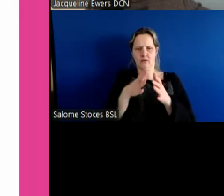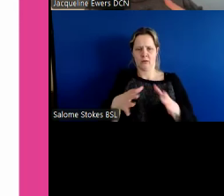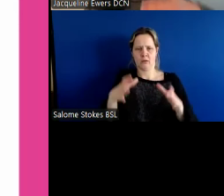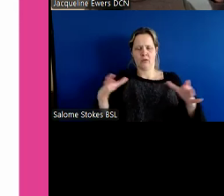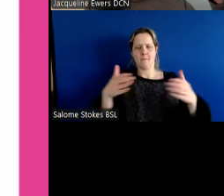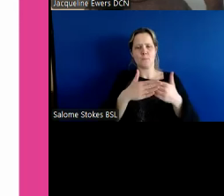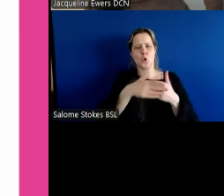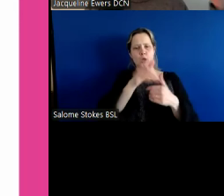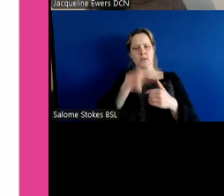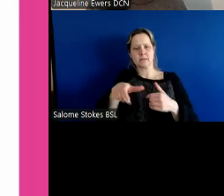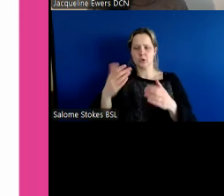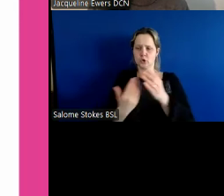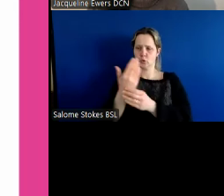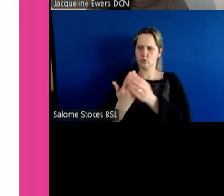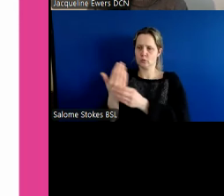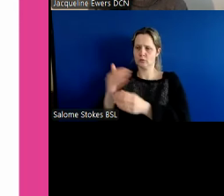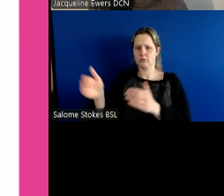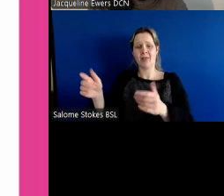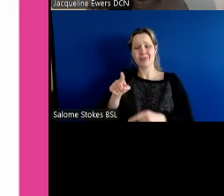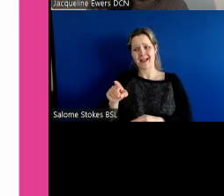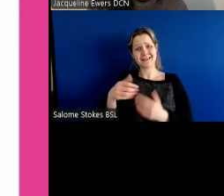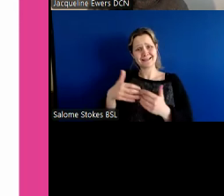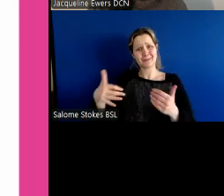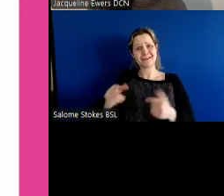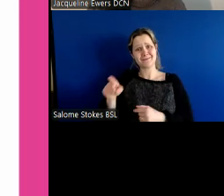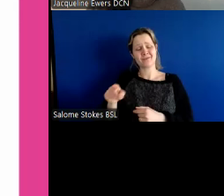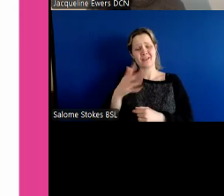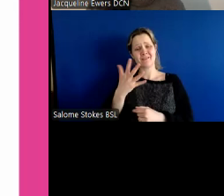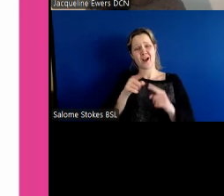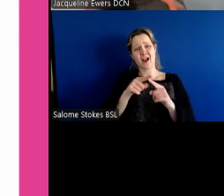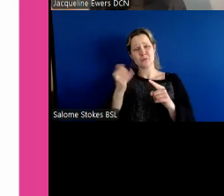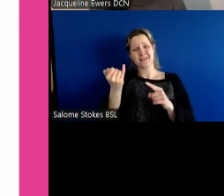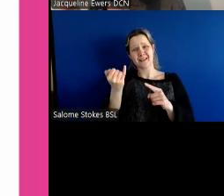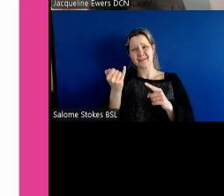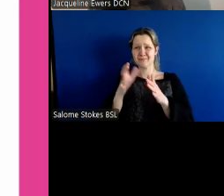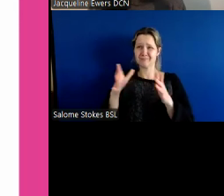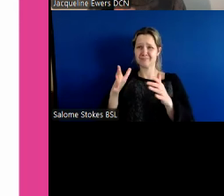new people, that costs five to six times more than keeping the people